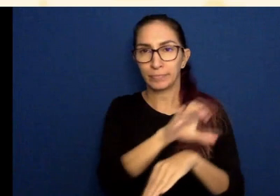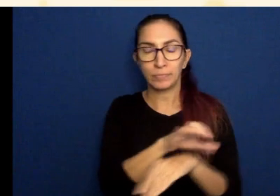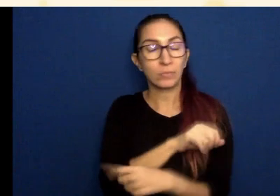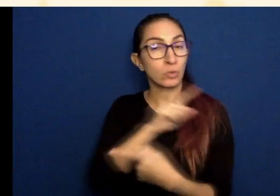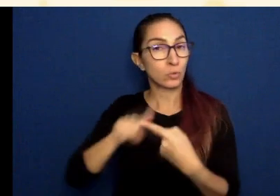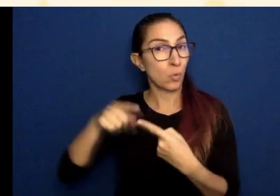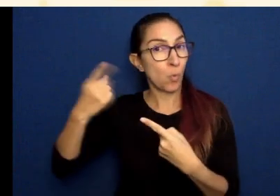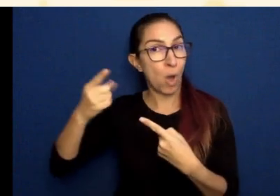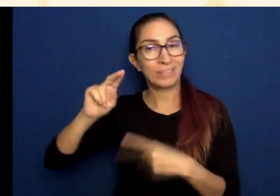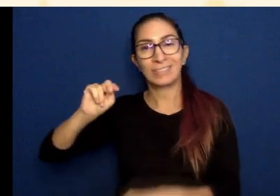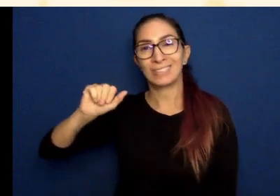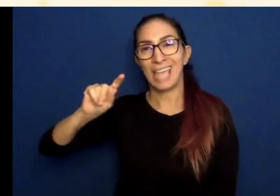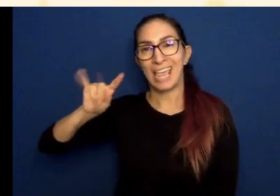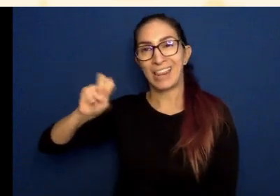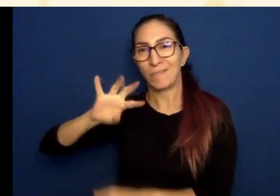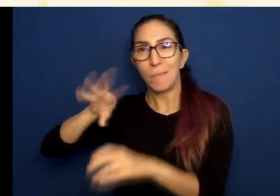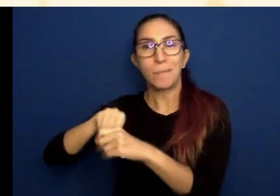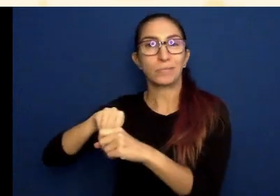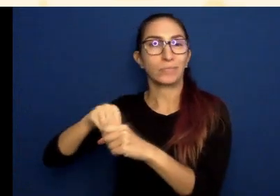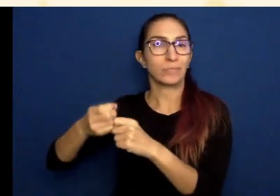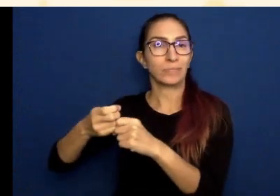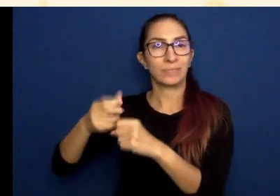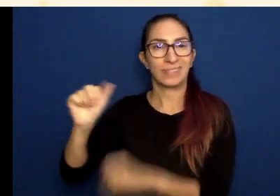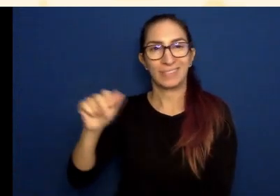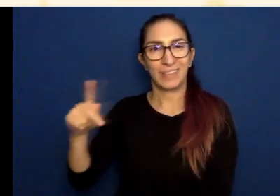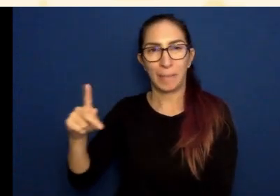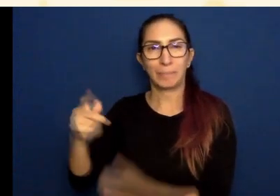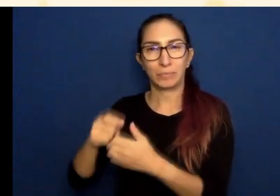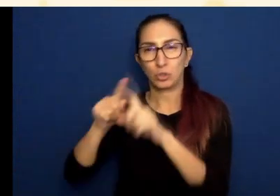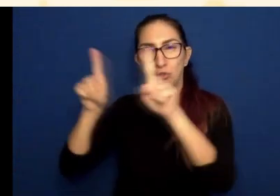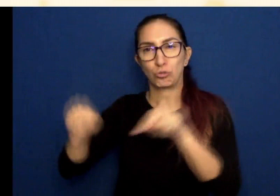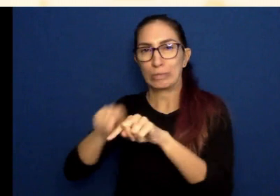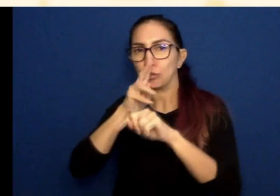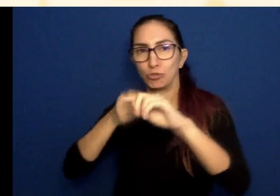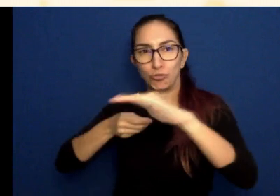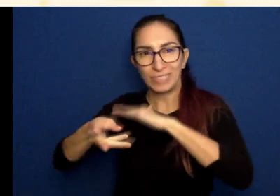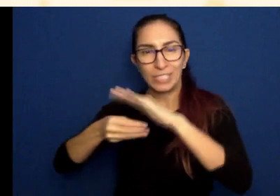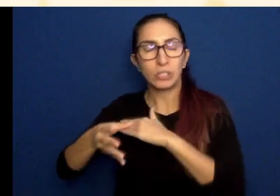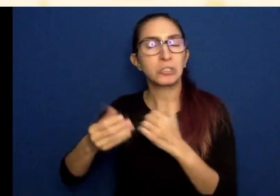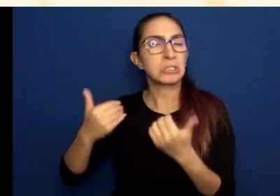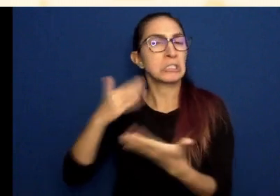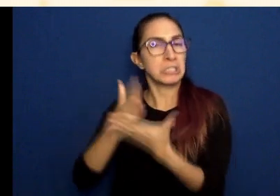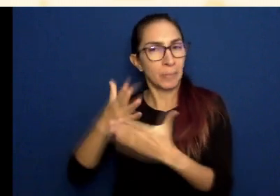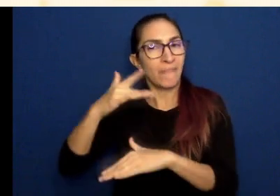Well, mobile has a bunch of accessibility features that you don't see in desktops.